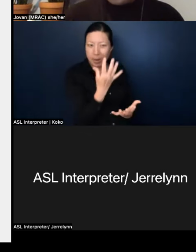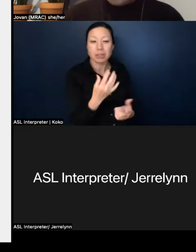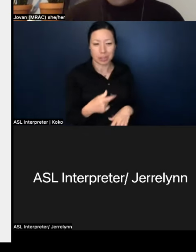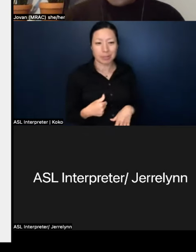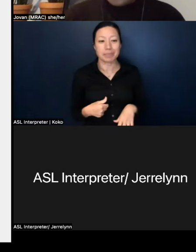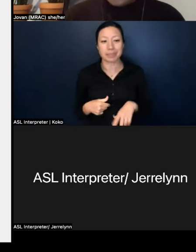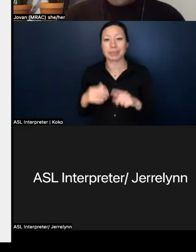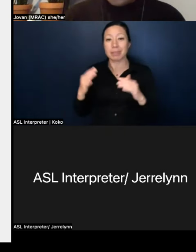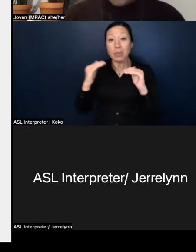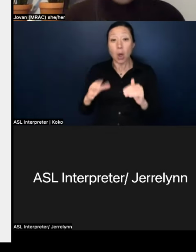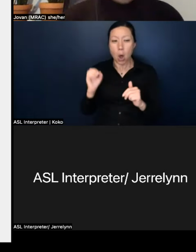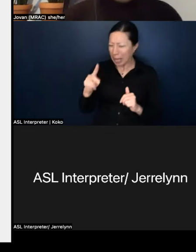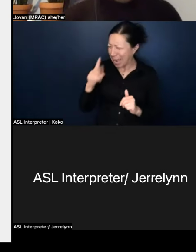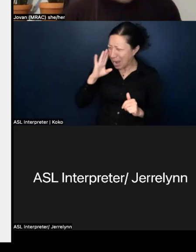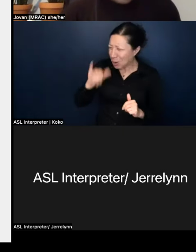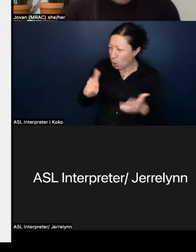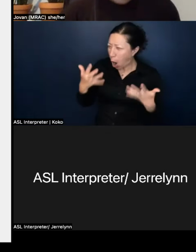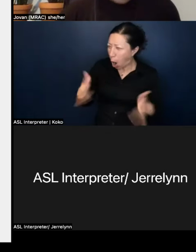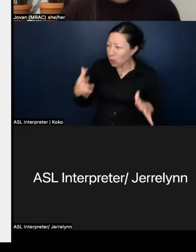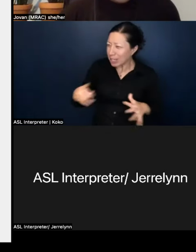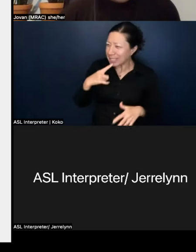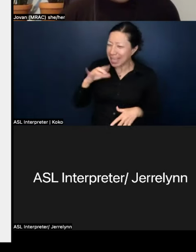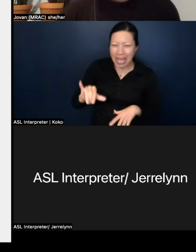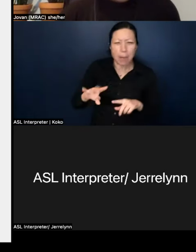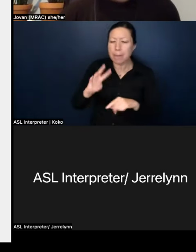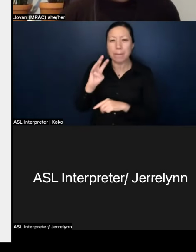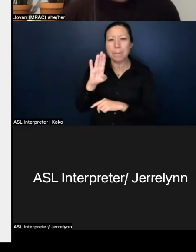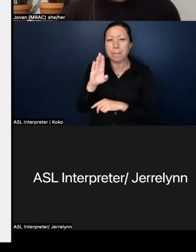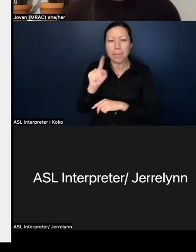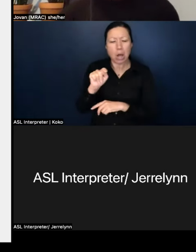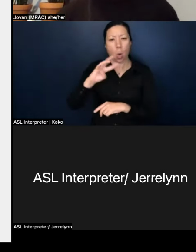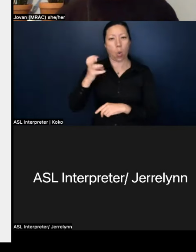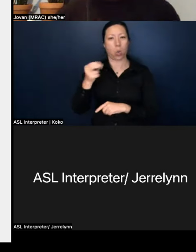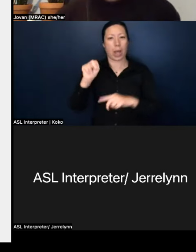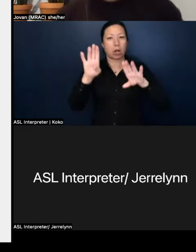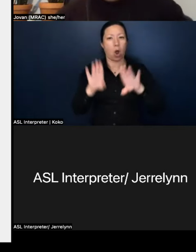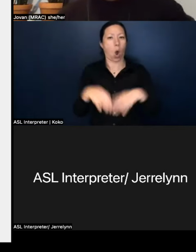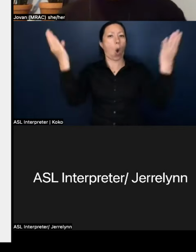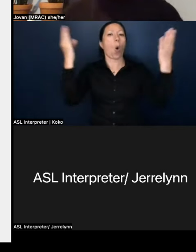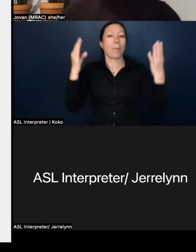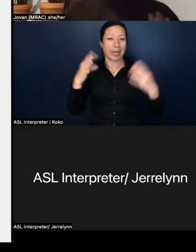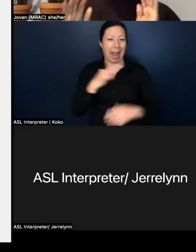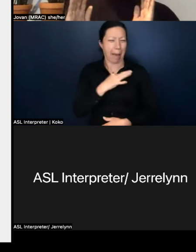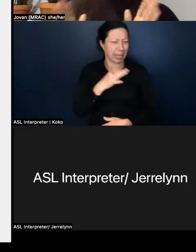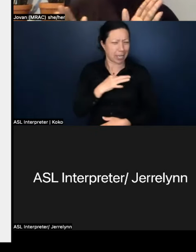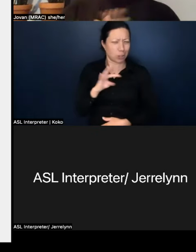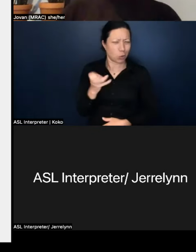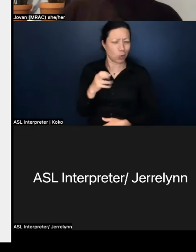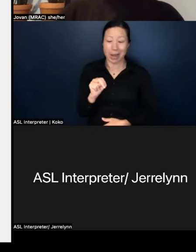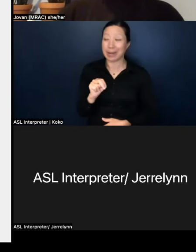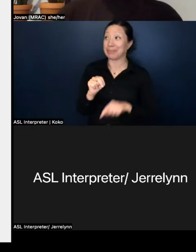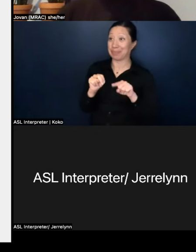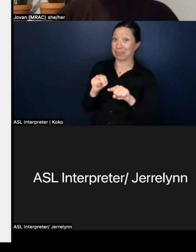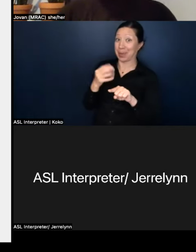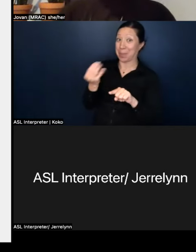the application open. Oh yes, Monday, the 22nd. I know, we've been working on this for like a year.